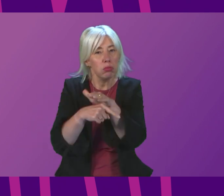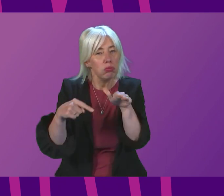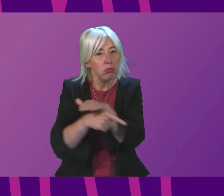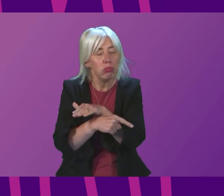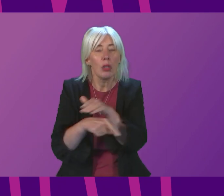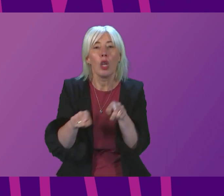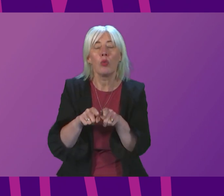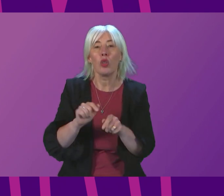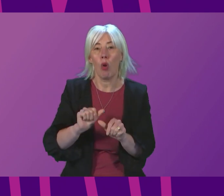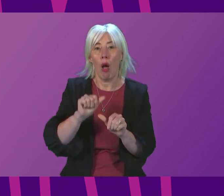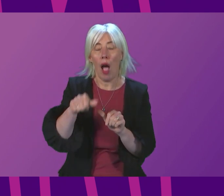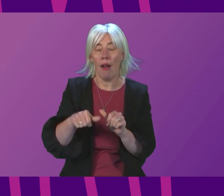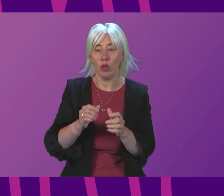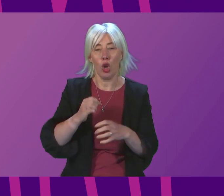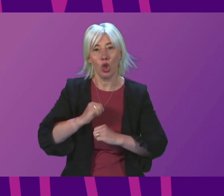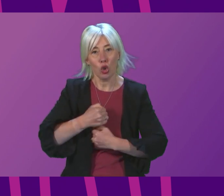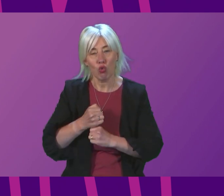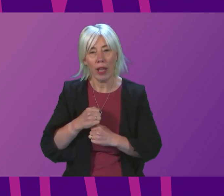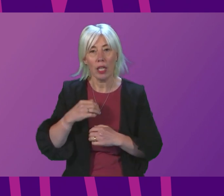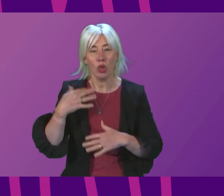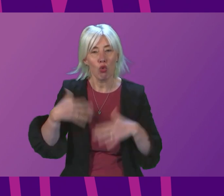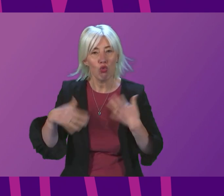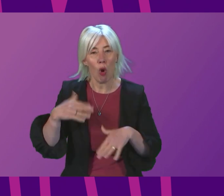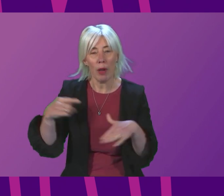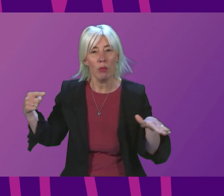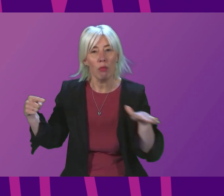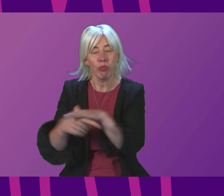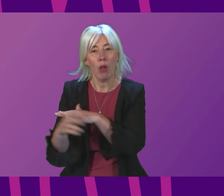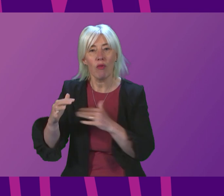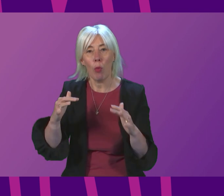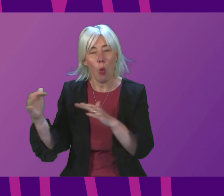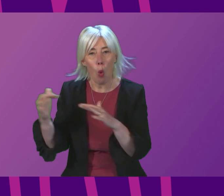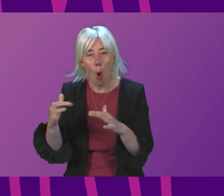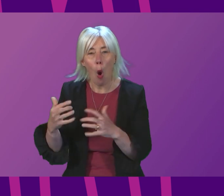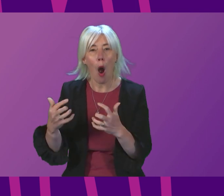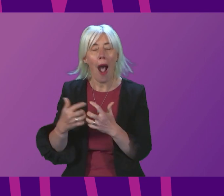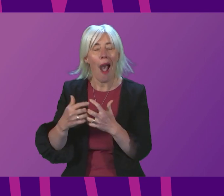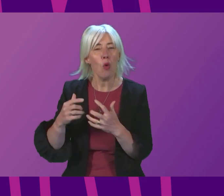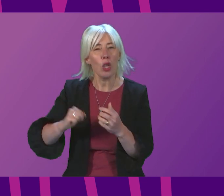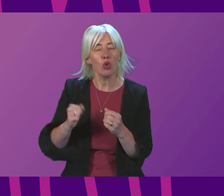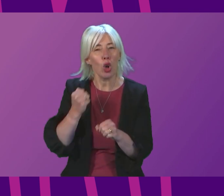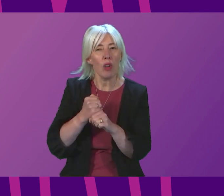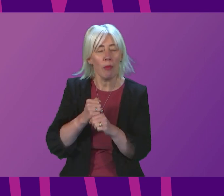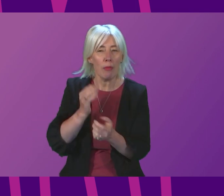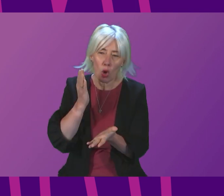How will the Scottish Government ensure that the welcome hubs that she mentioned support